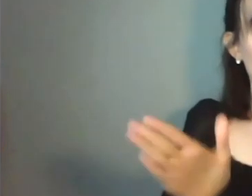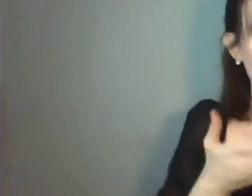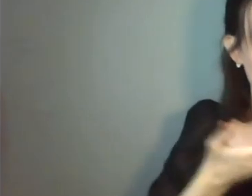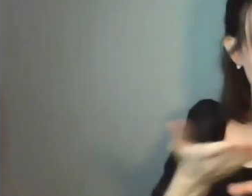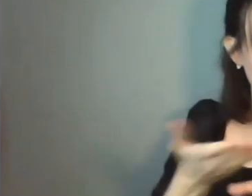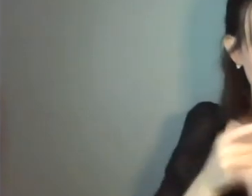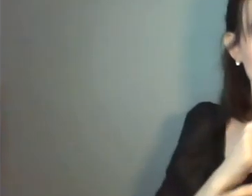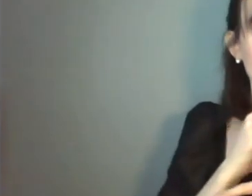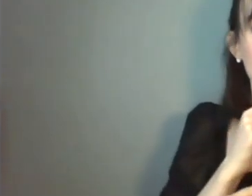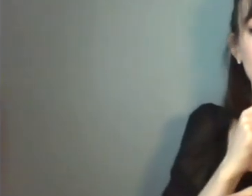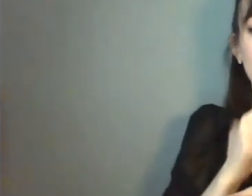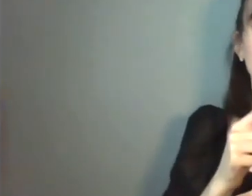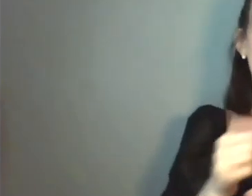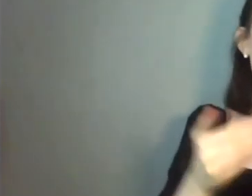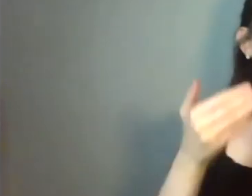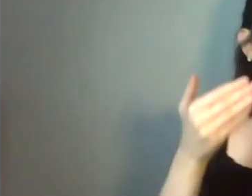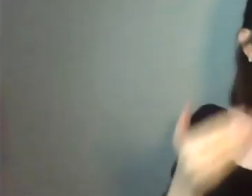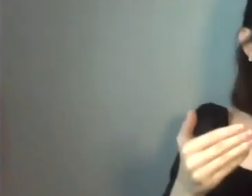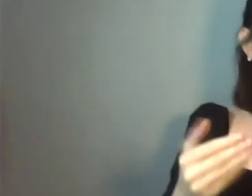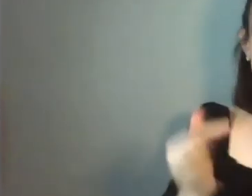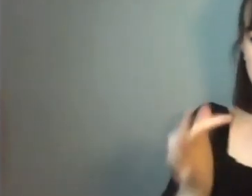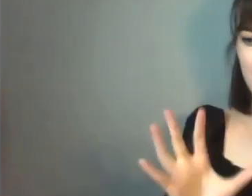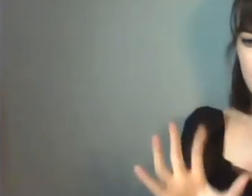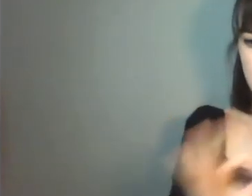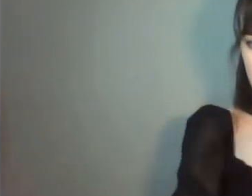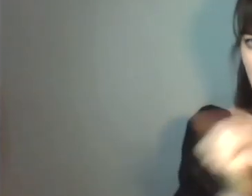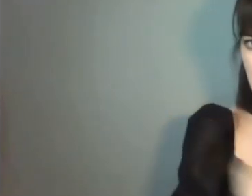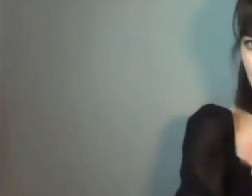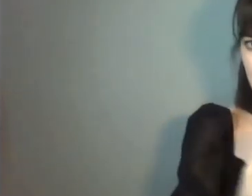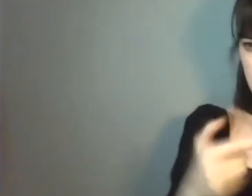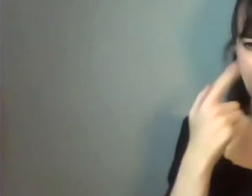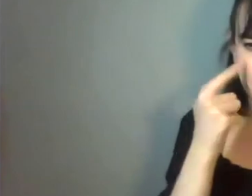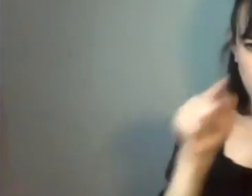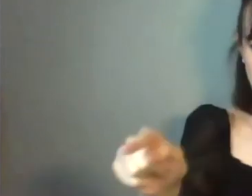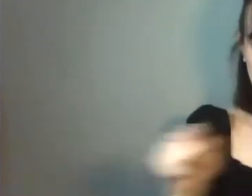bilateral basis in any event in the meantime. >>: Great thank you for that Bernice. The other